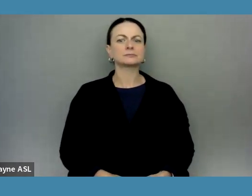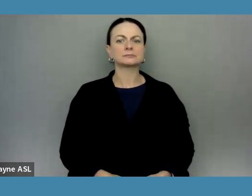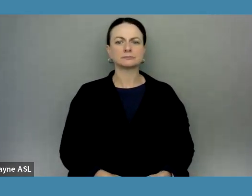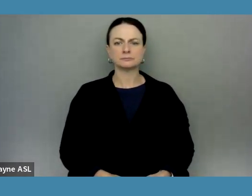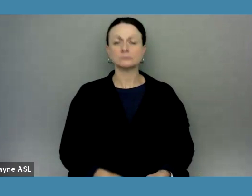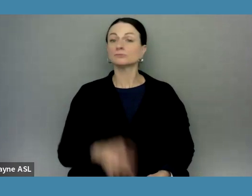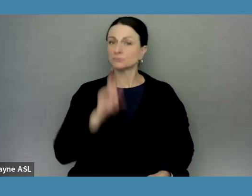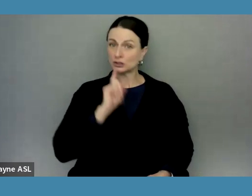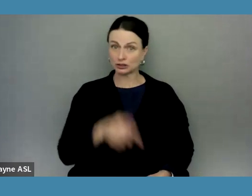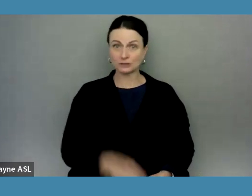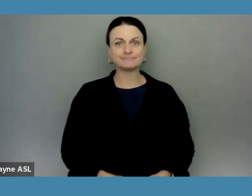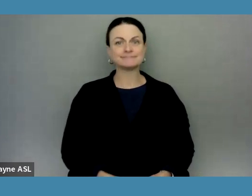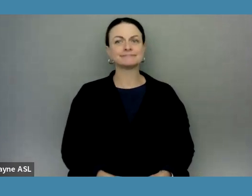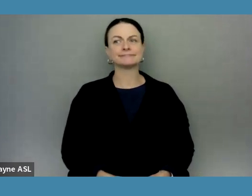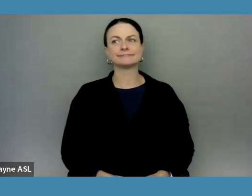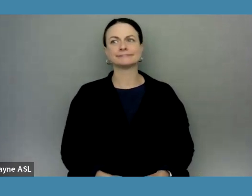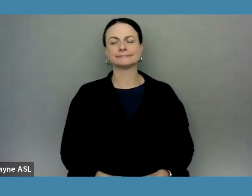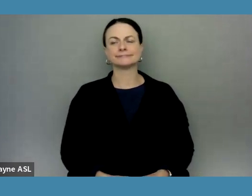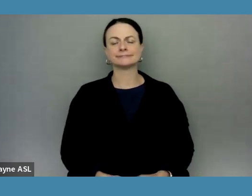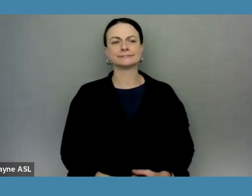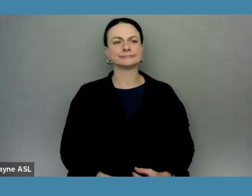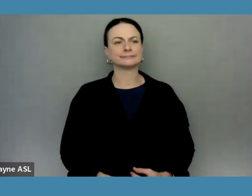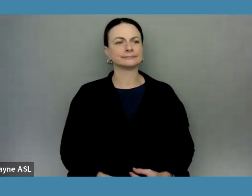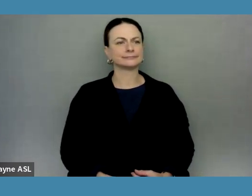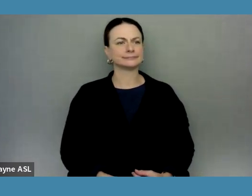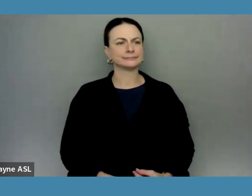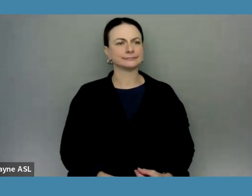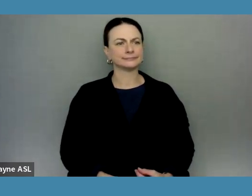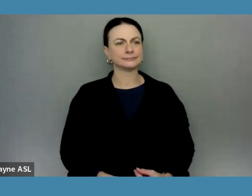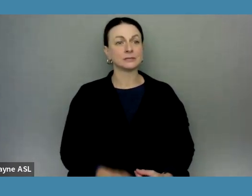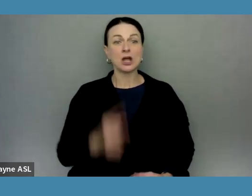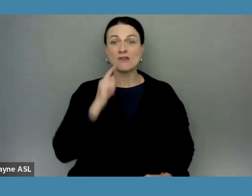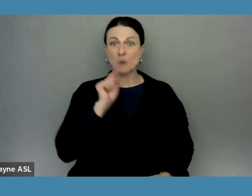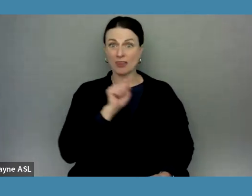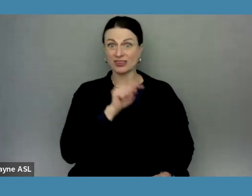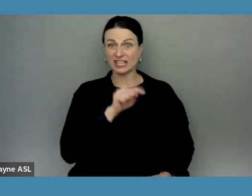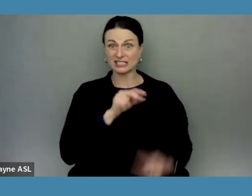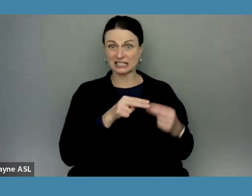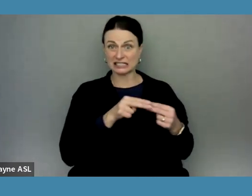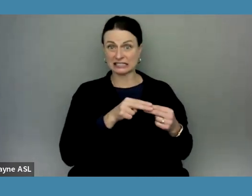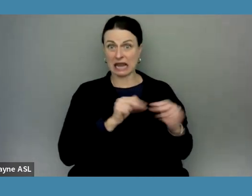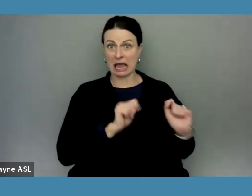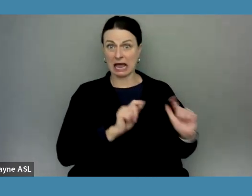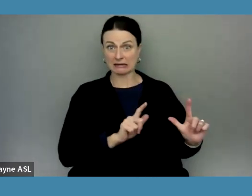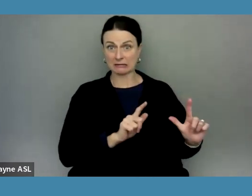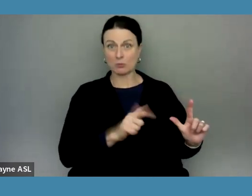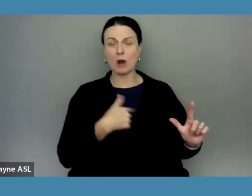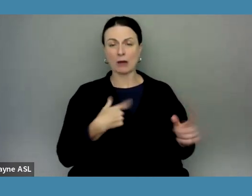Sure, so basically on this slide, what I was trying to explain is